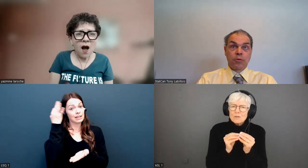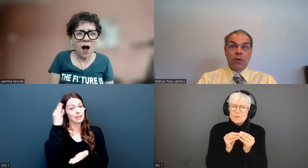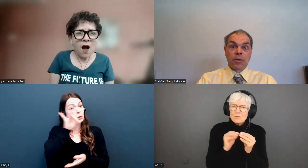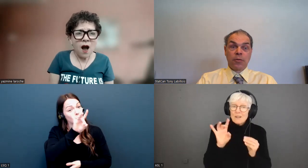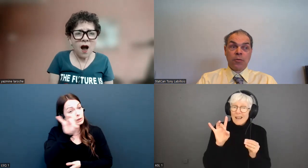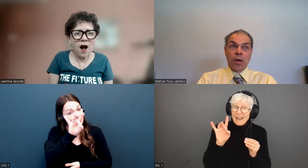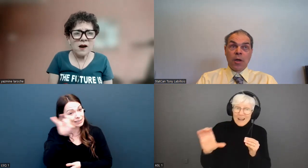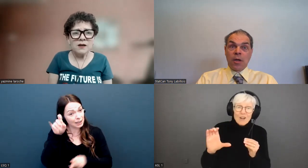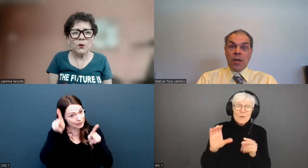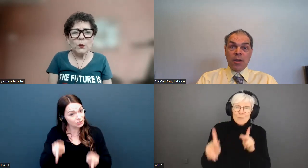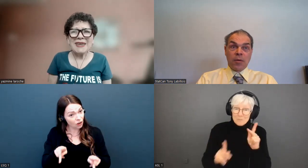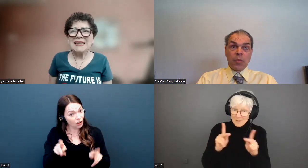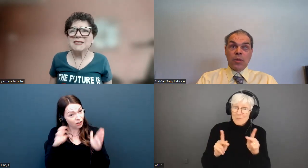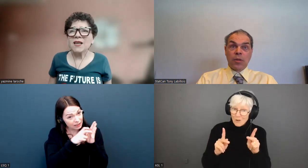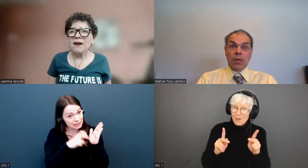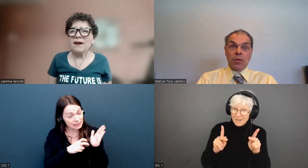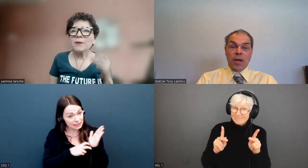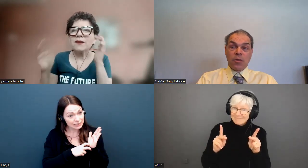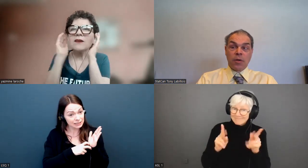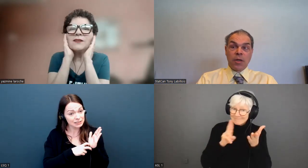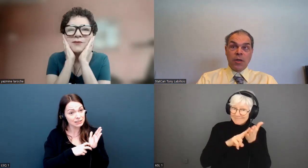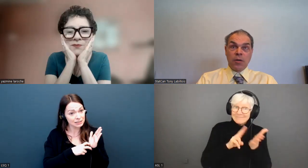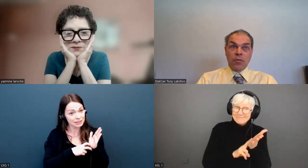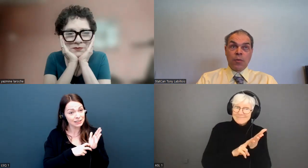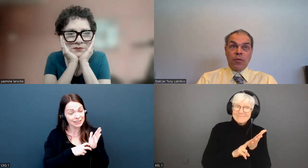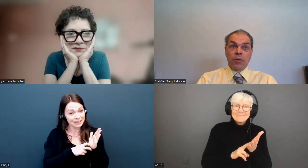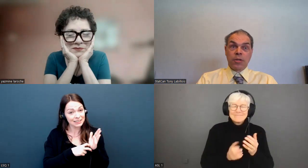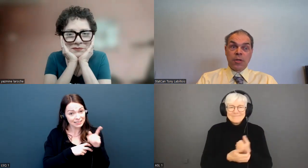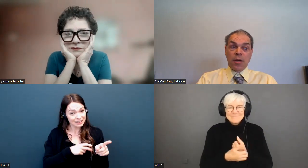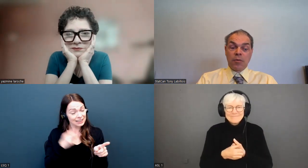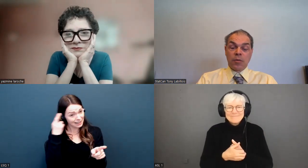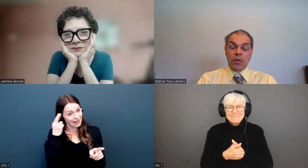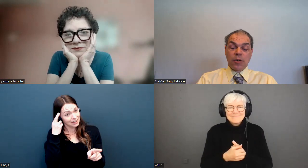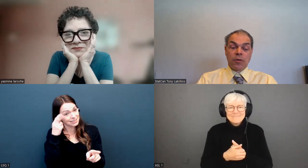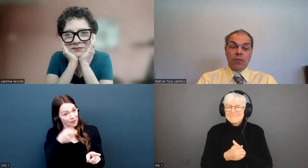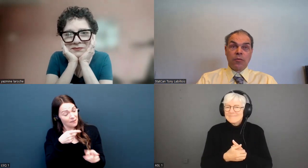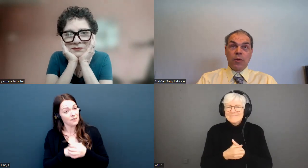question um and it you know I'm going to try and disentangle a little bit because there's